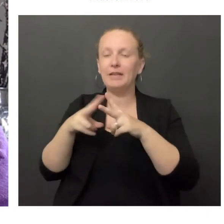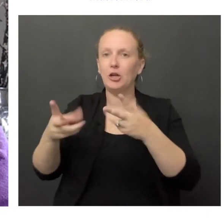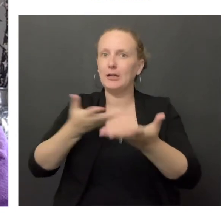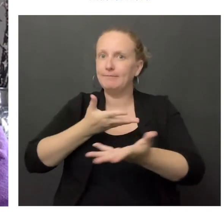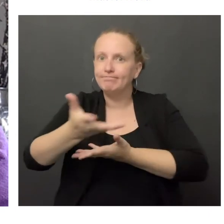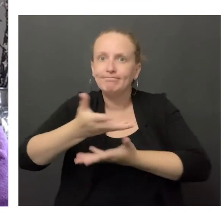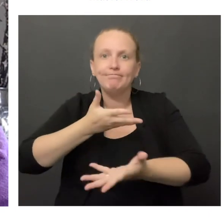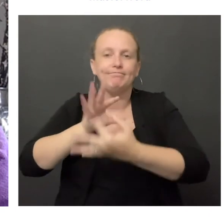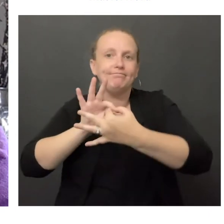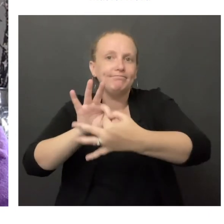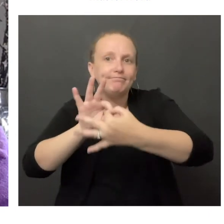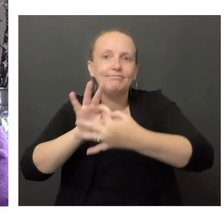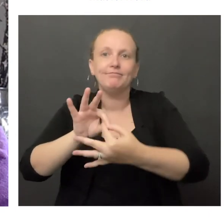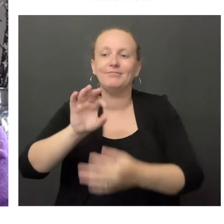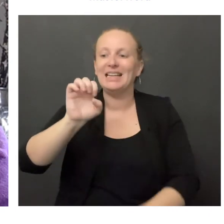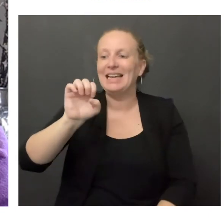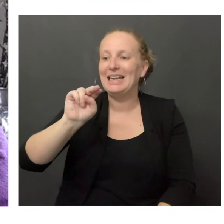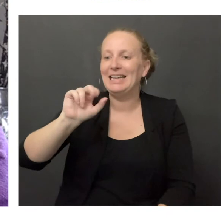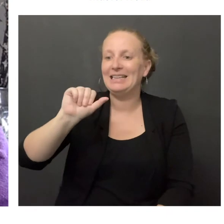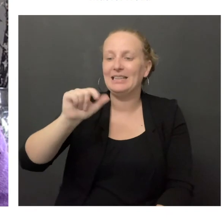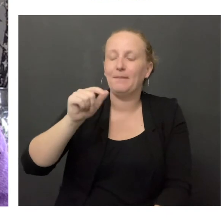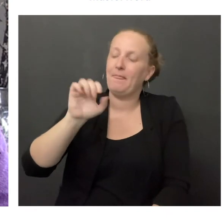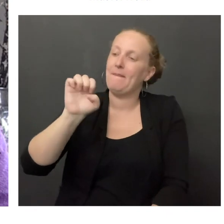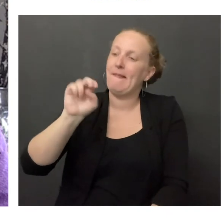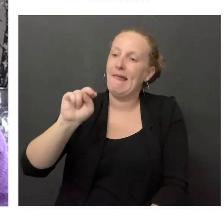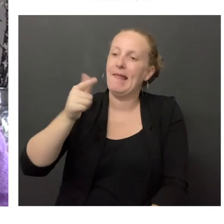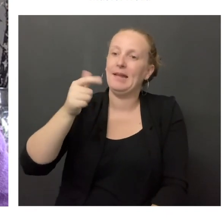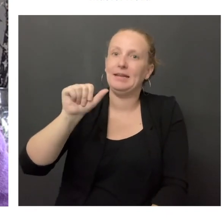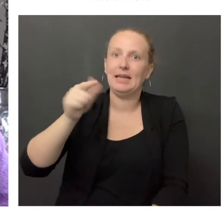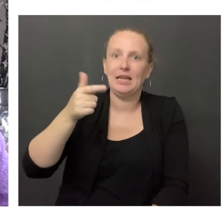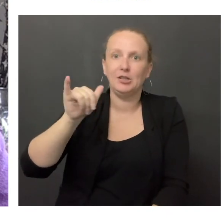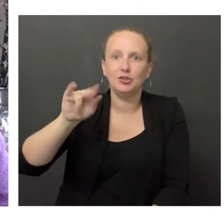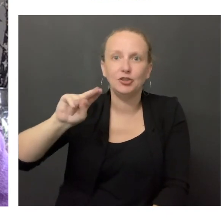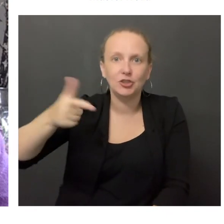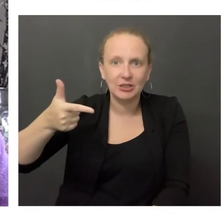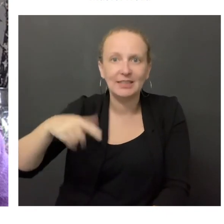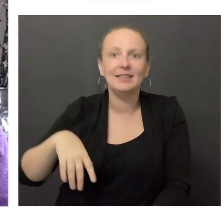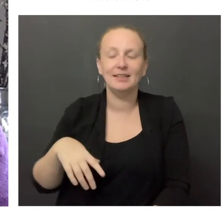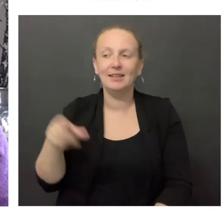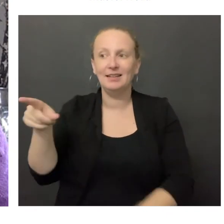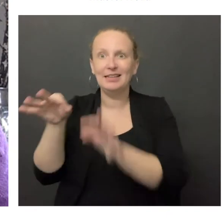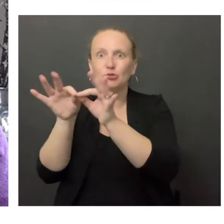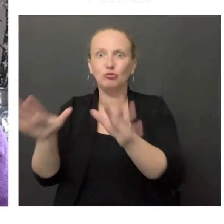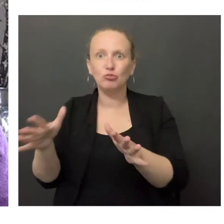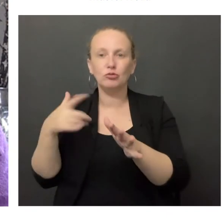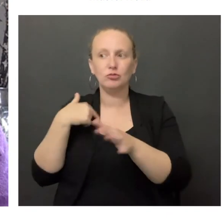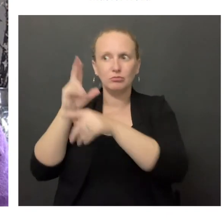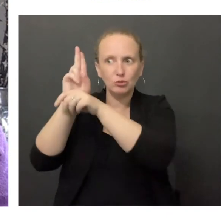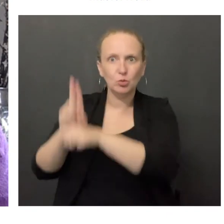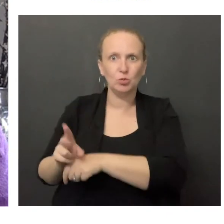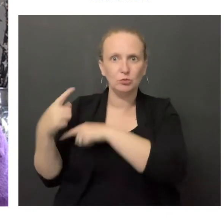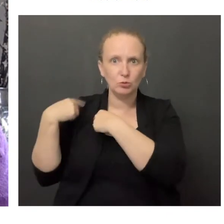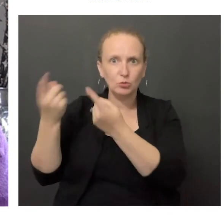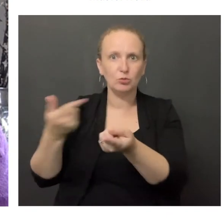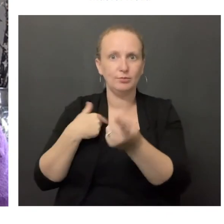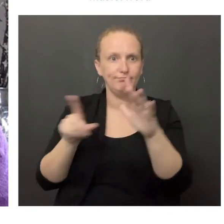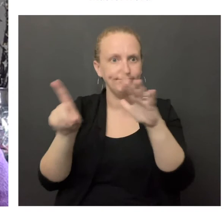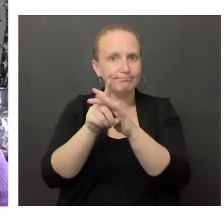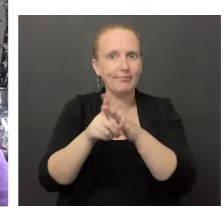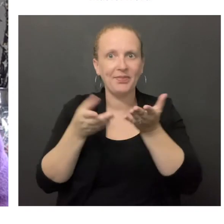for patients in their time of need and be able to provide, like you said, ah, human right that, that everyone should have.